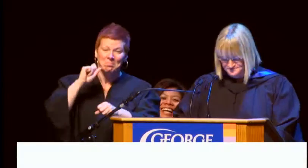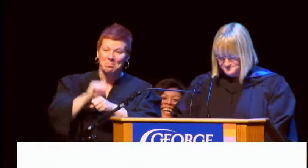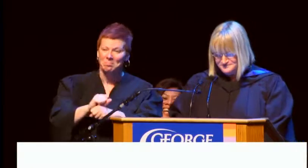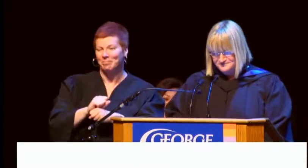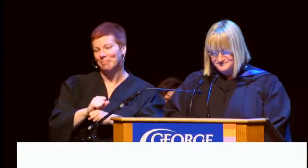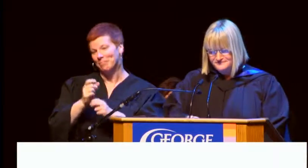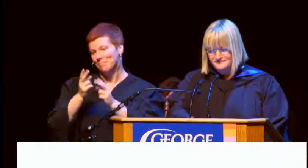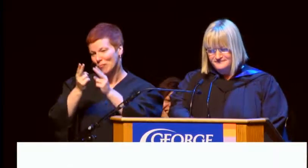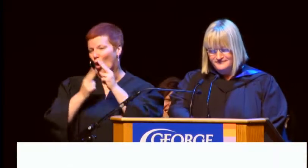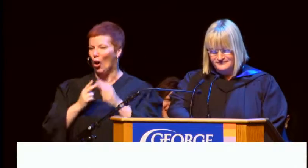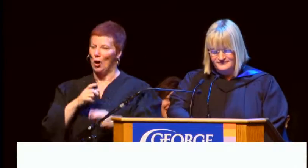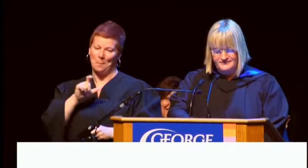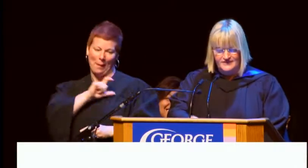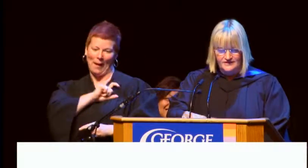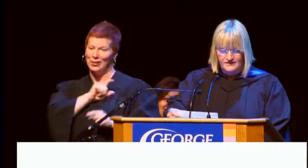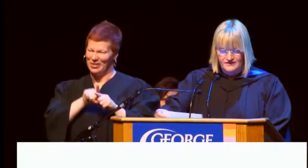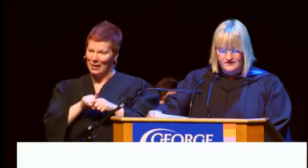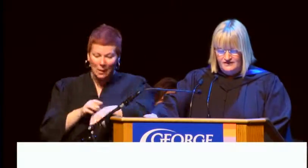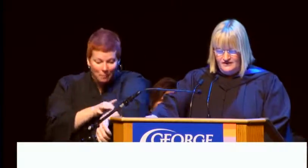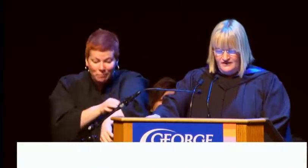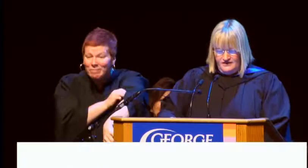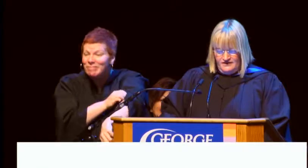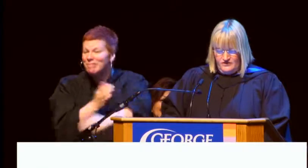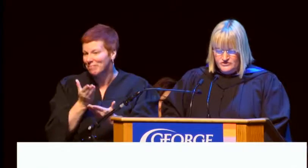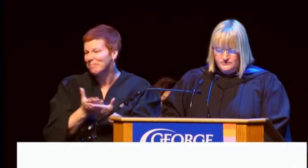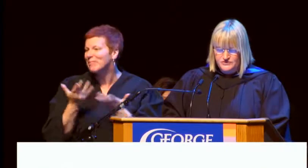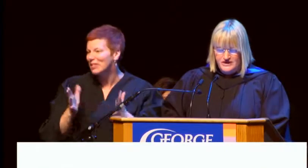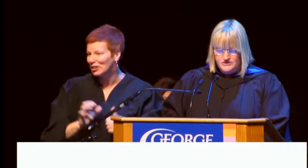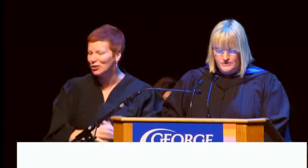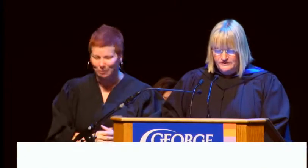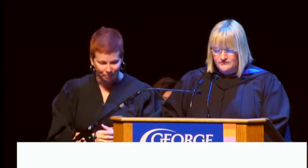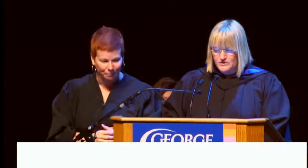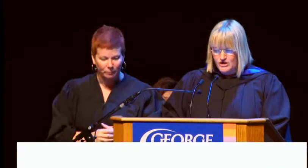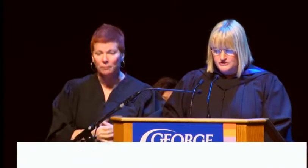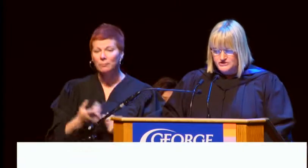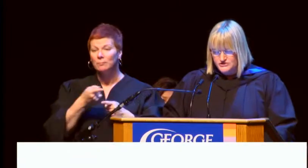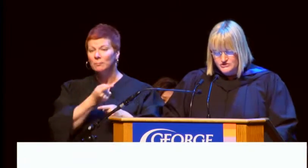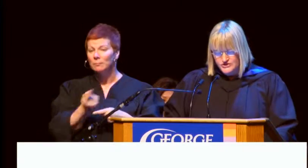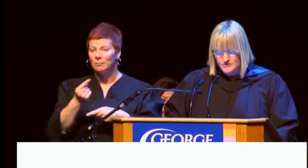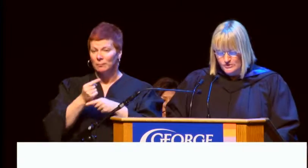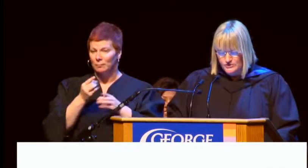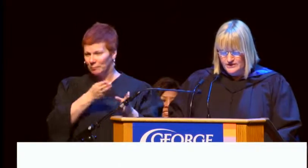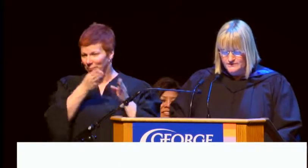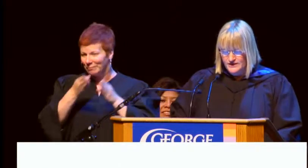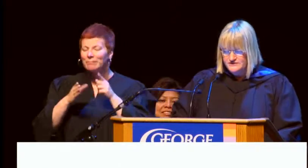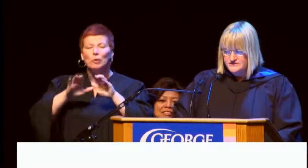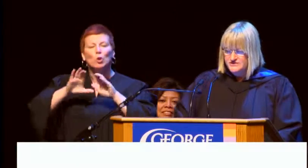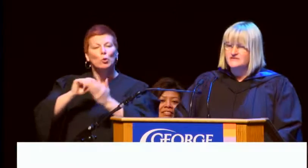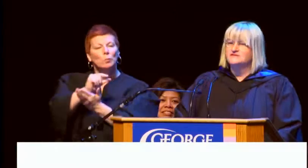THOSE OF YOU GRADUATING FROM THE COLLEGE TEACHER TRAINING PROGRAM AND THE TEACHING ENGLISH